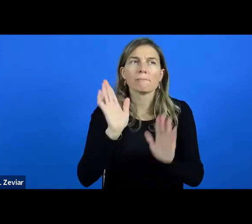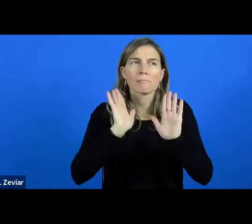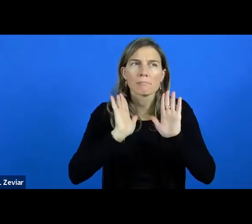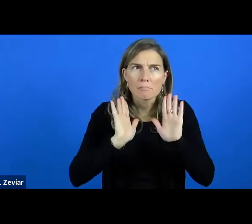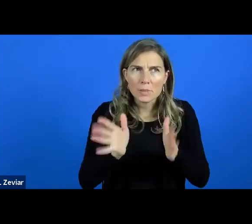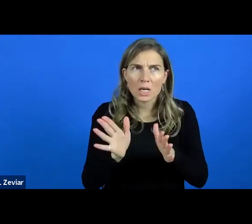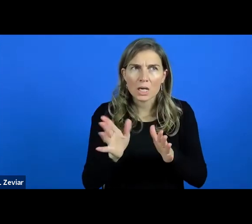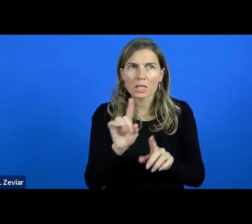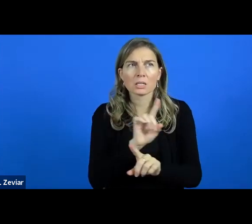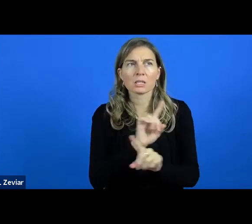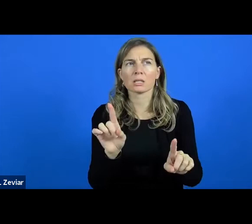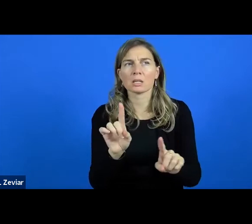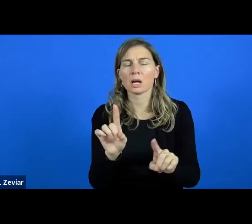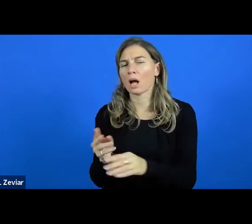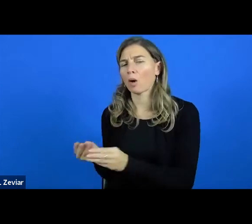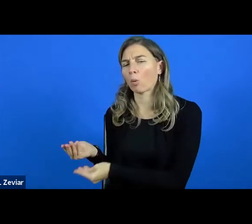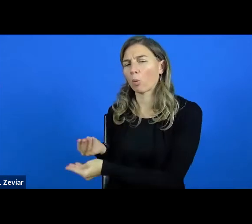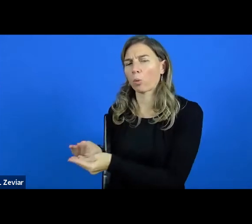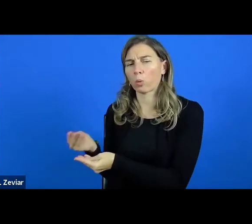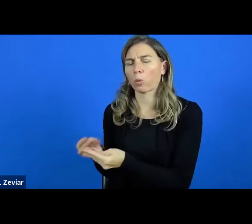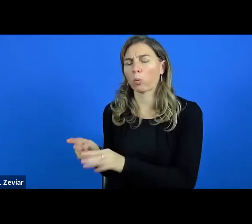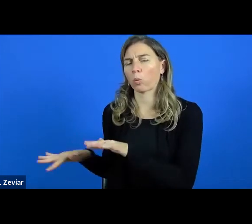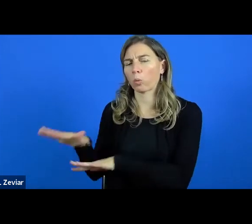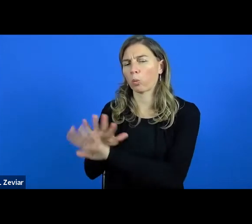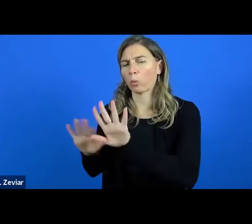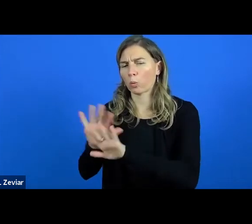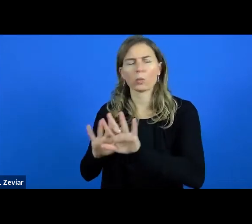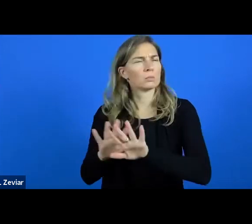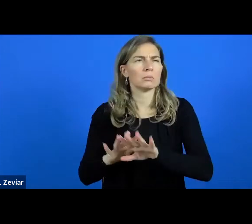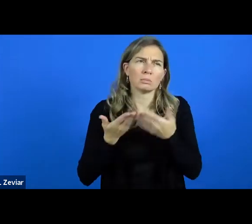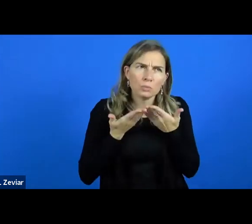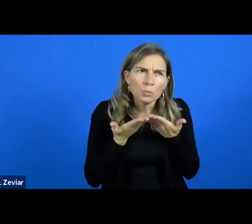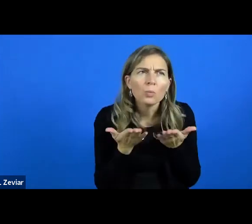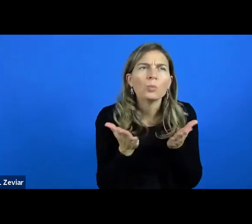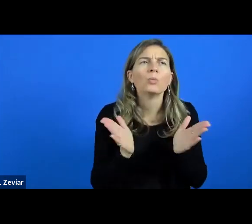This was very important for our office because it was an emergency situation